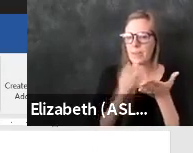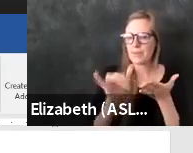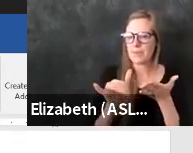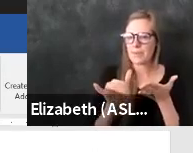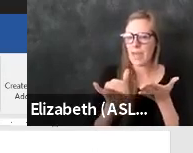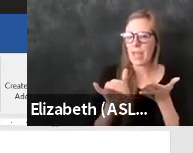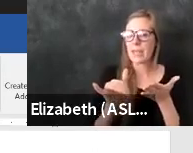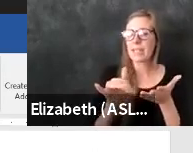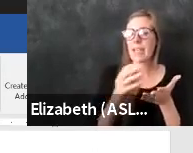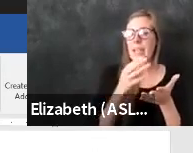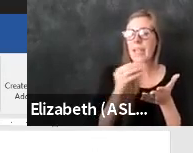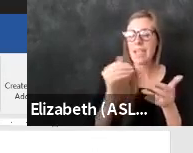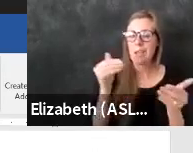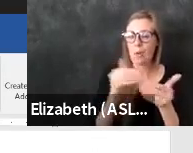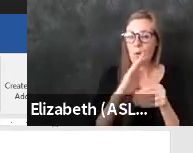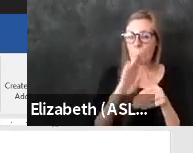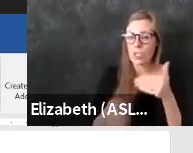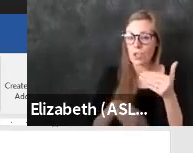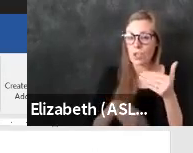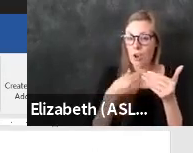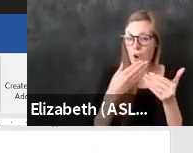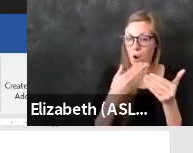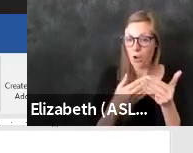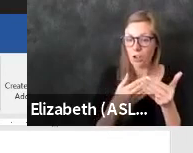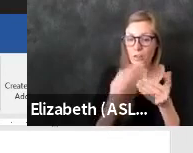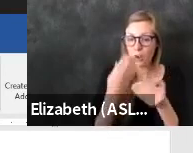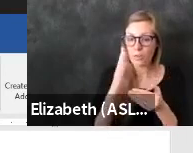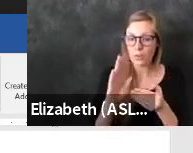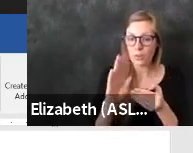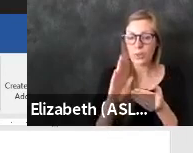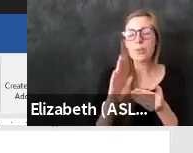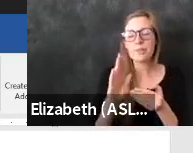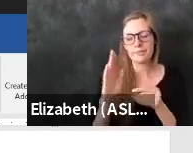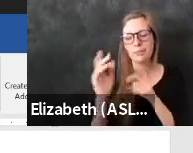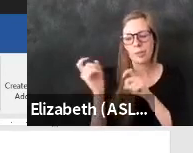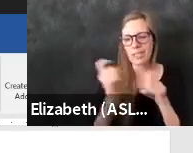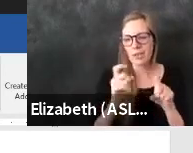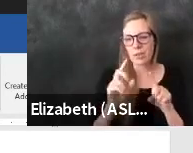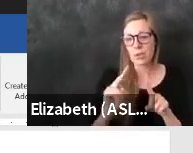of our almost all of our blue line went to second doses. But is that dips?